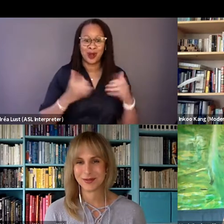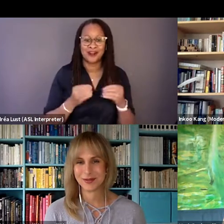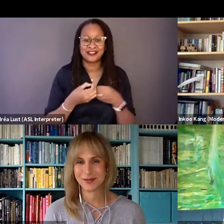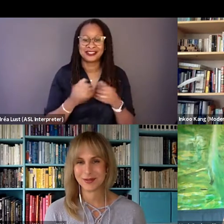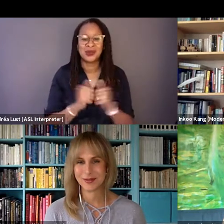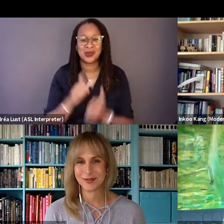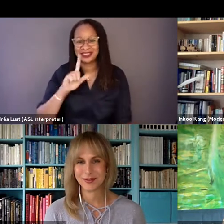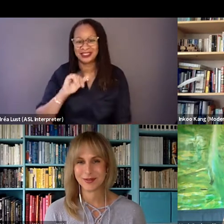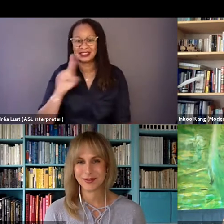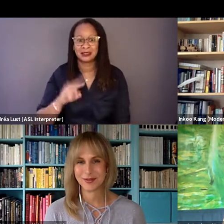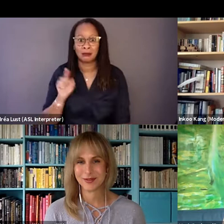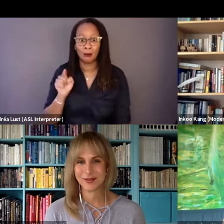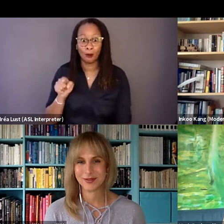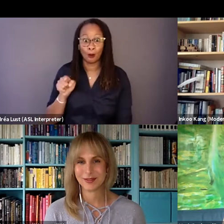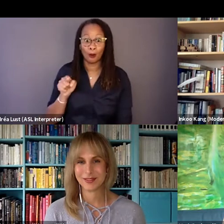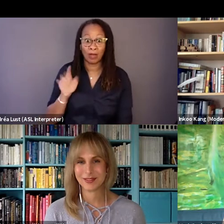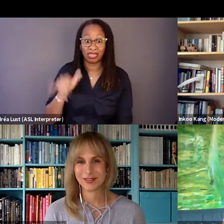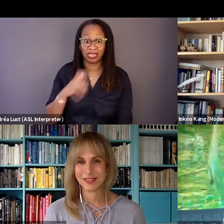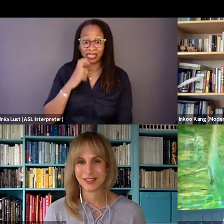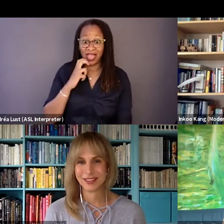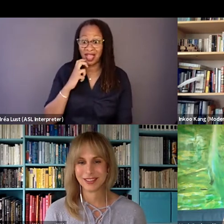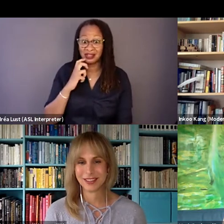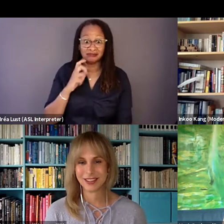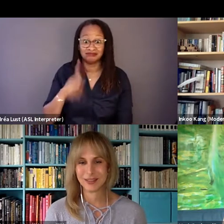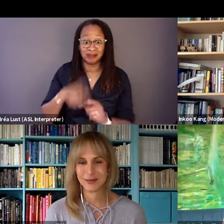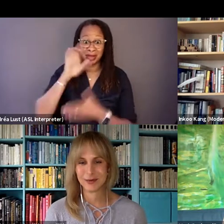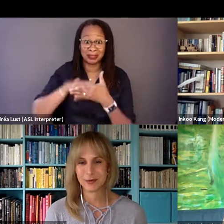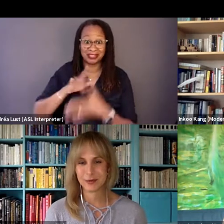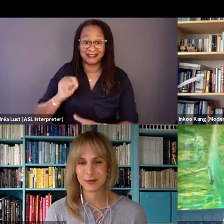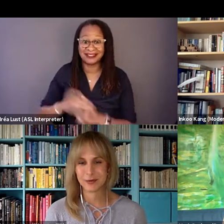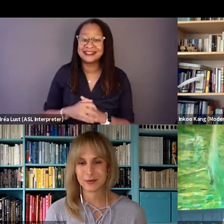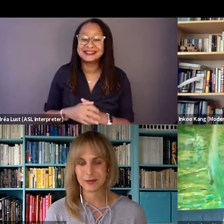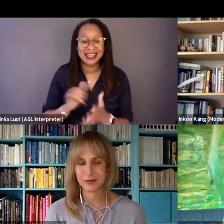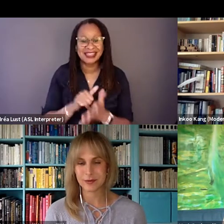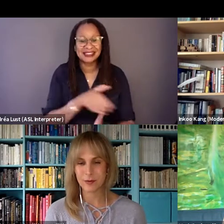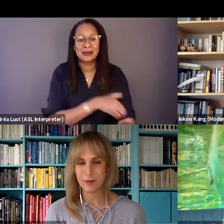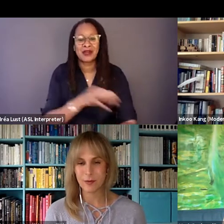and we were like, this is unbelievable. And I think just the power of her personality,